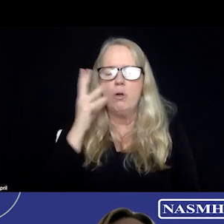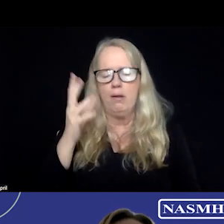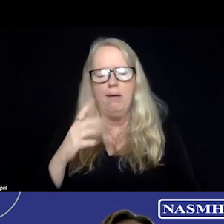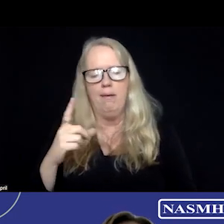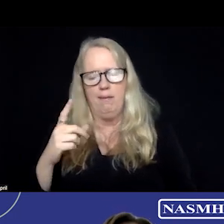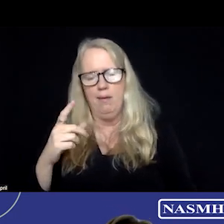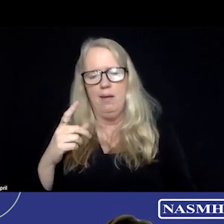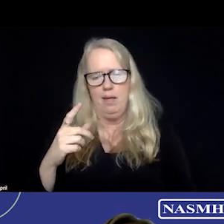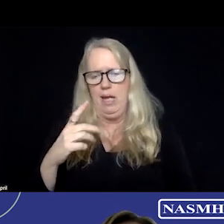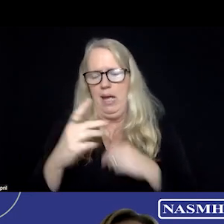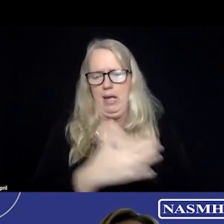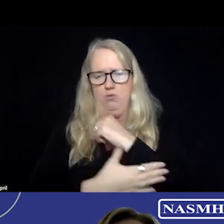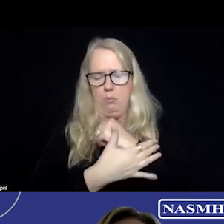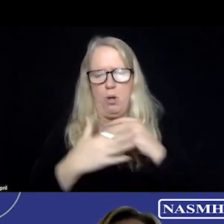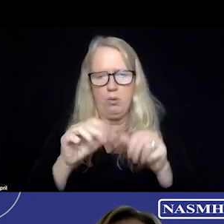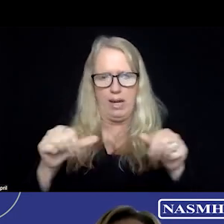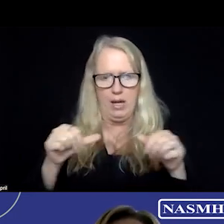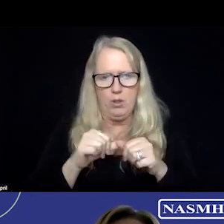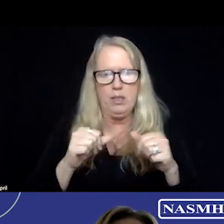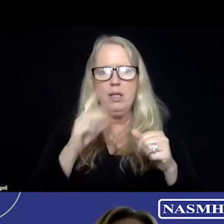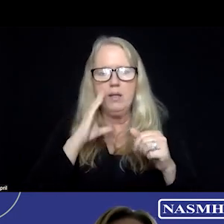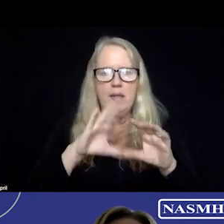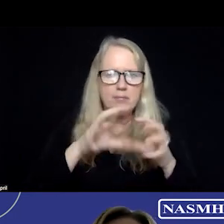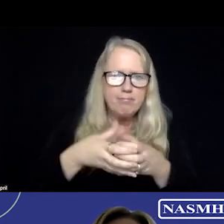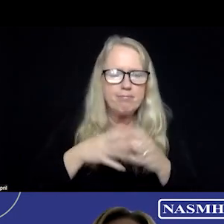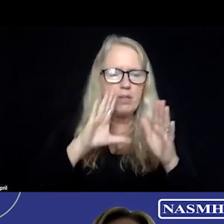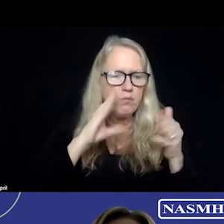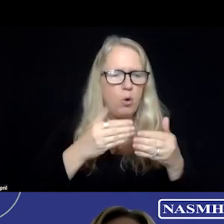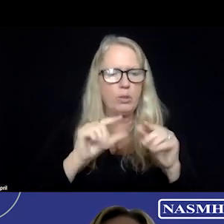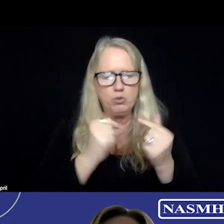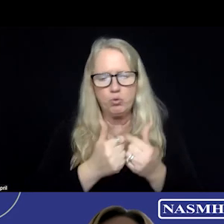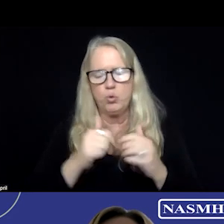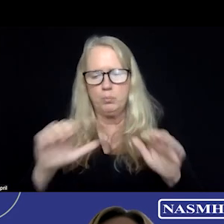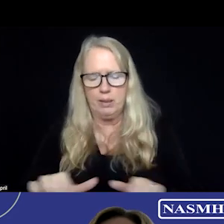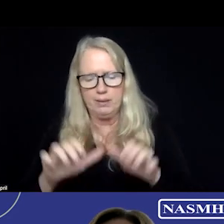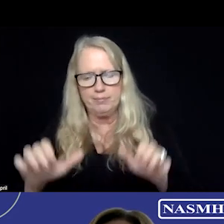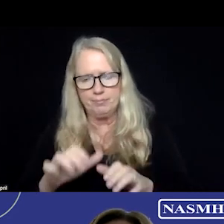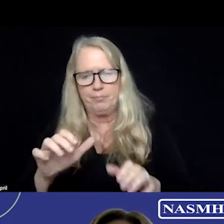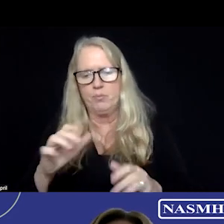WE CONVENED FOCUS GROUPS AND CONDUCTED INTERVIEWS WITH SUBJECT